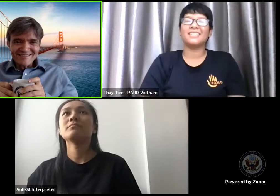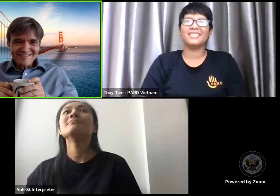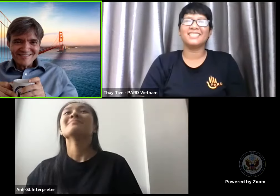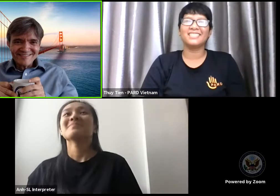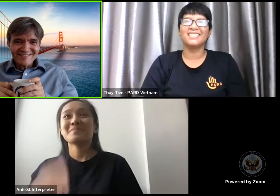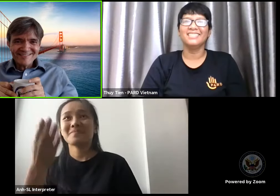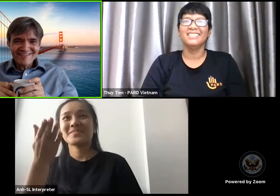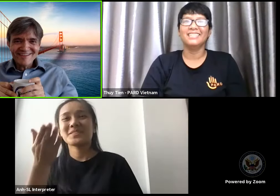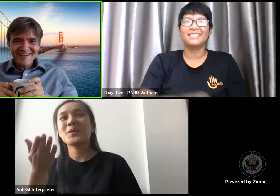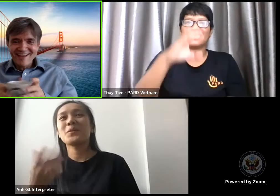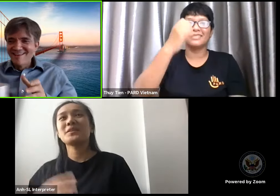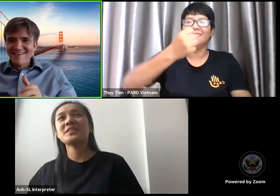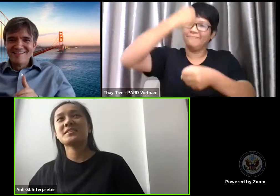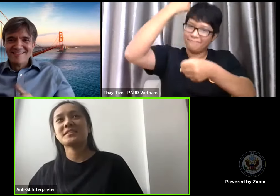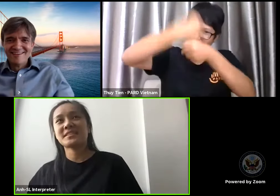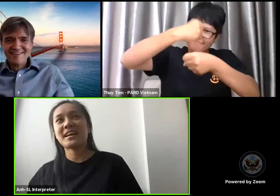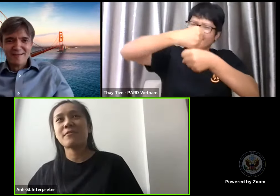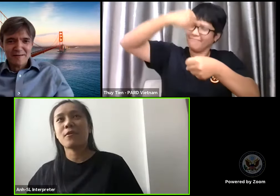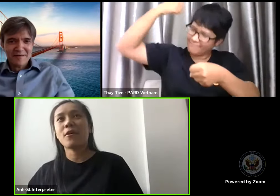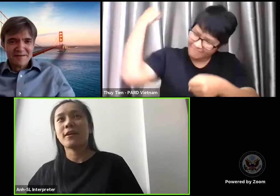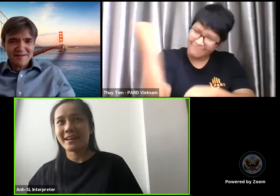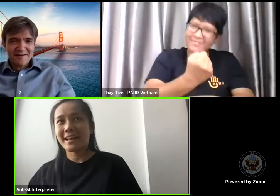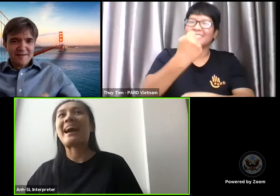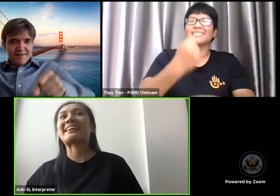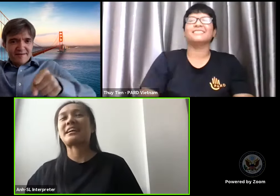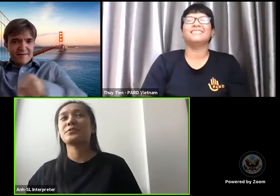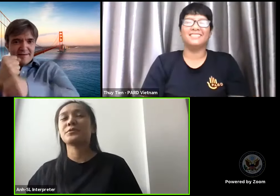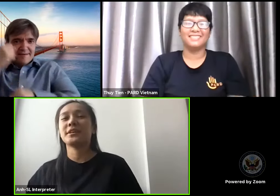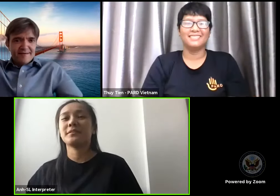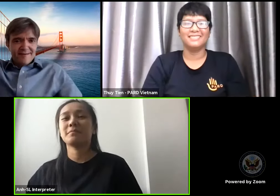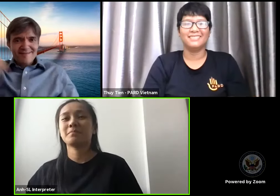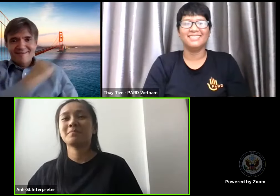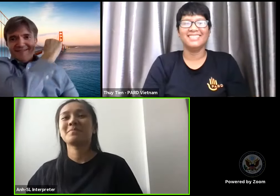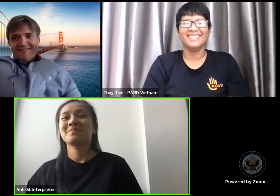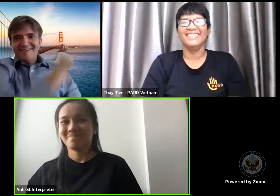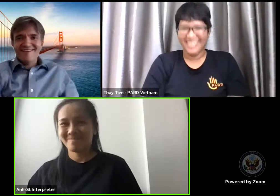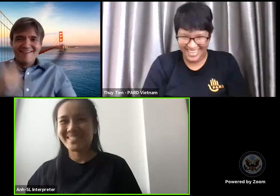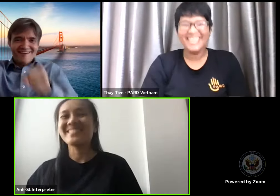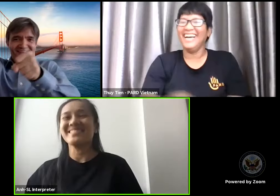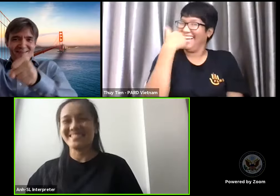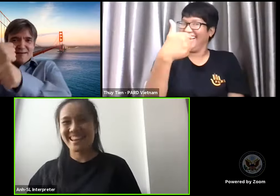[Anh] So this is the sign for "I can do it." Yes.